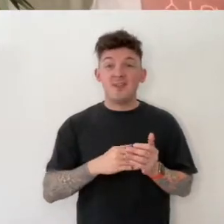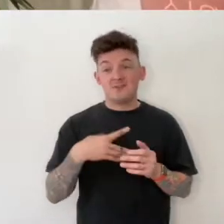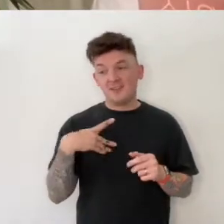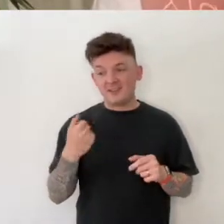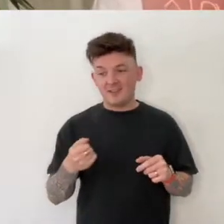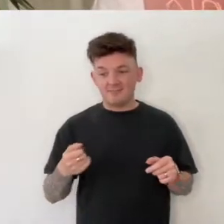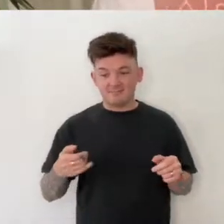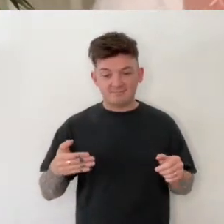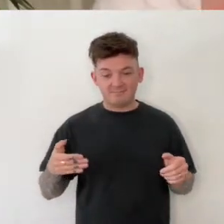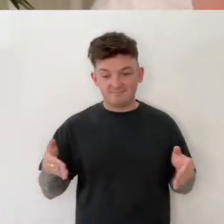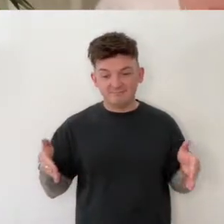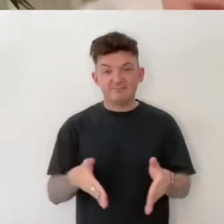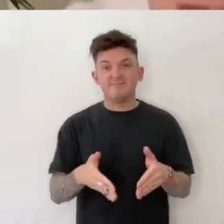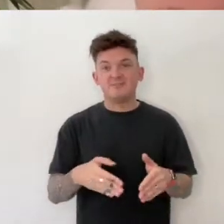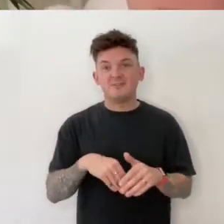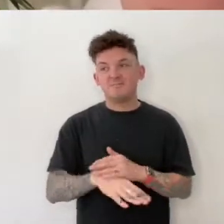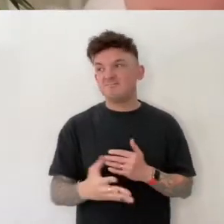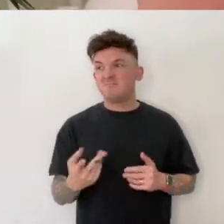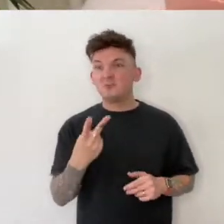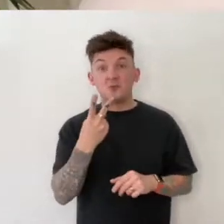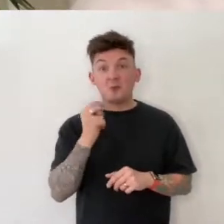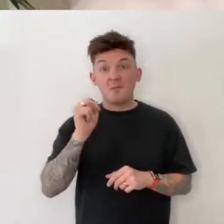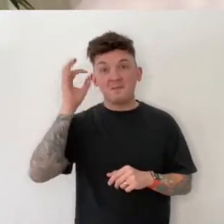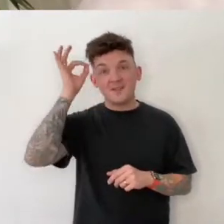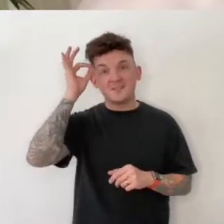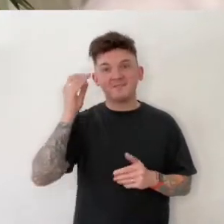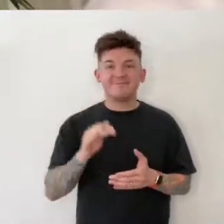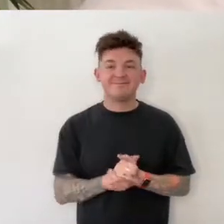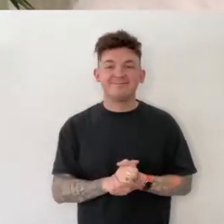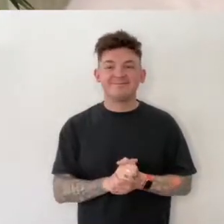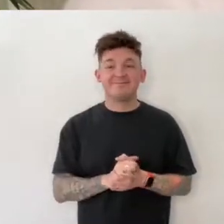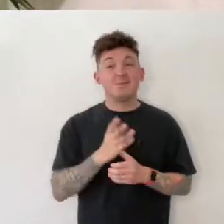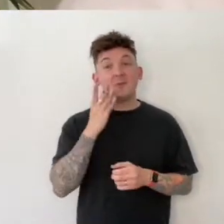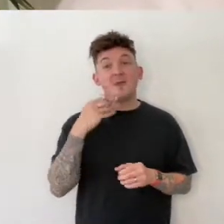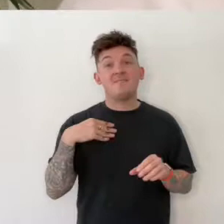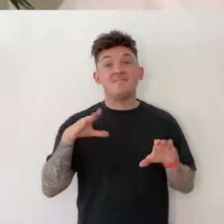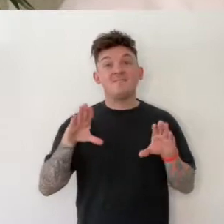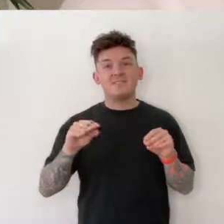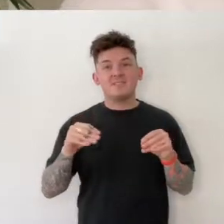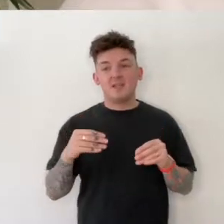look very easily in about 20 minutes. when i finished i put things inside a little uh